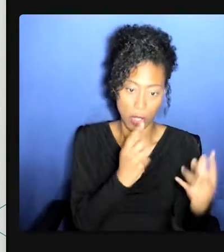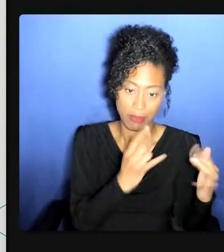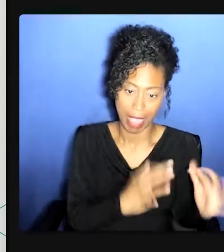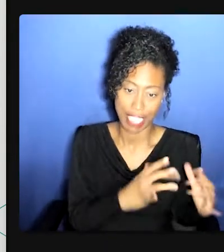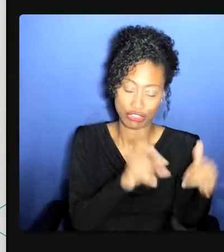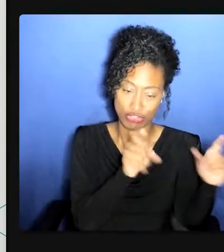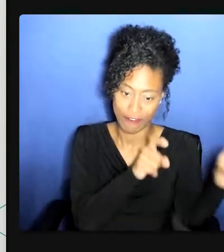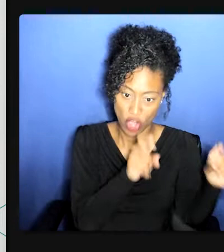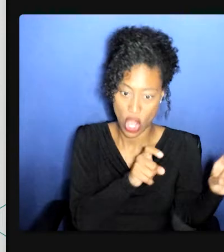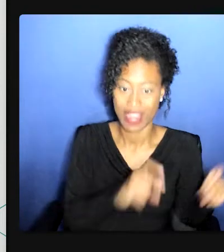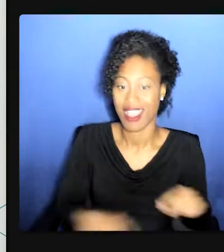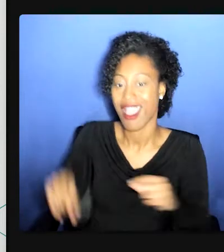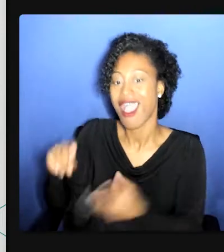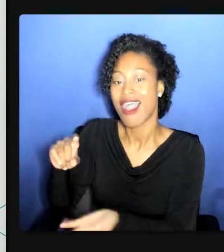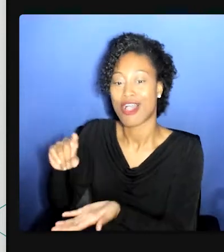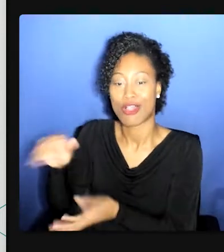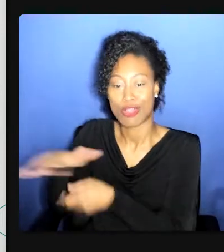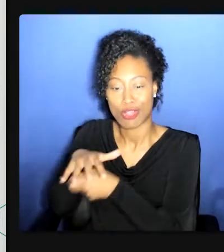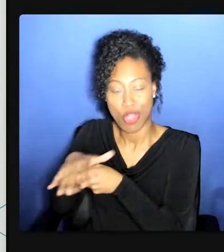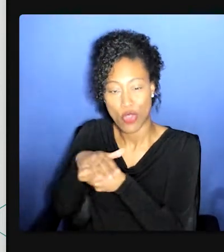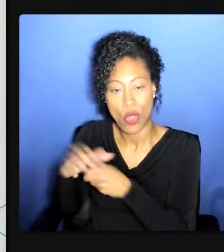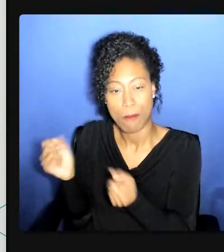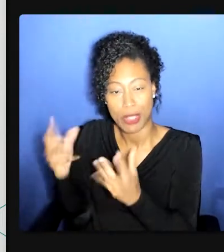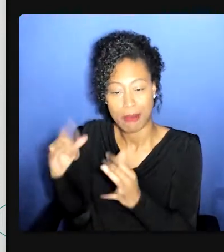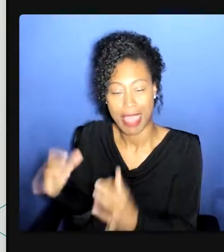and local multiplayer agent will be referred to as LMA.